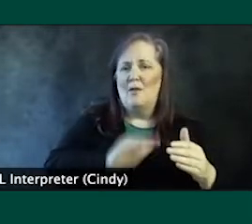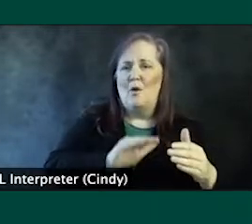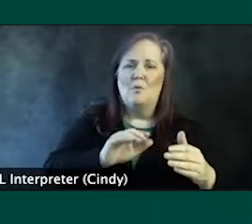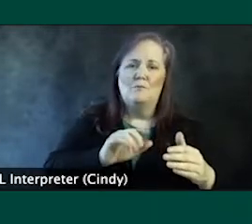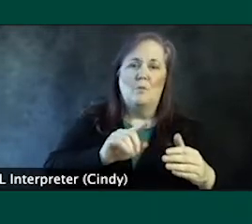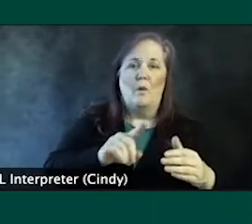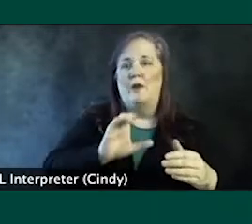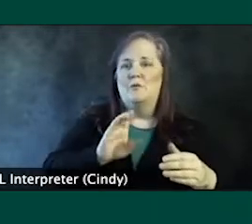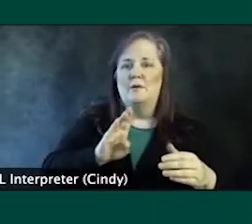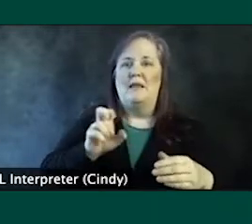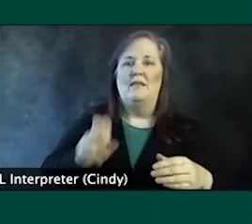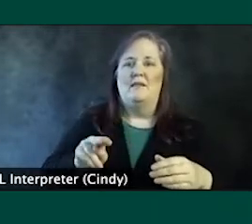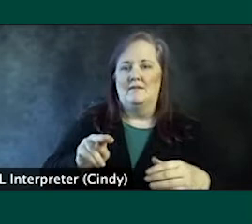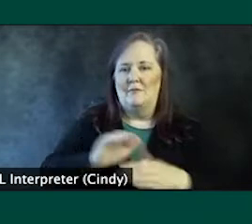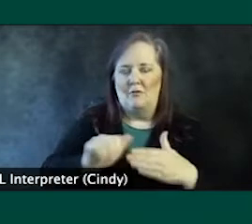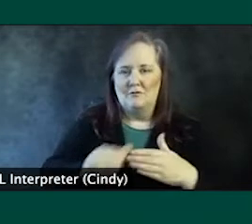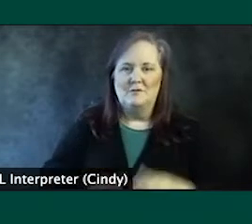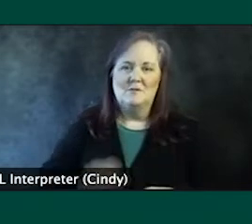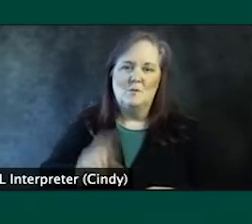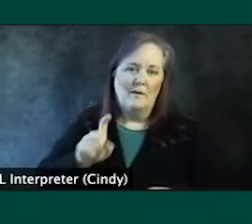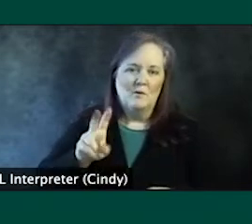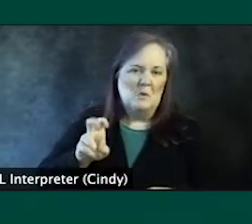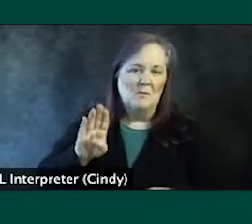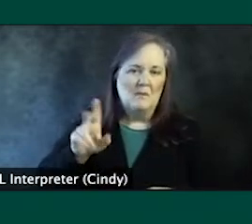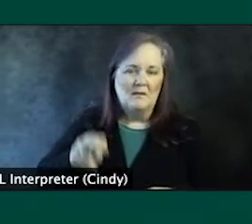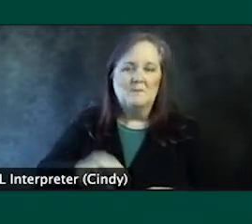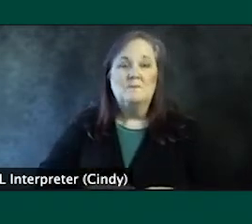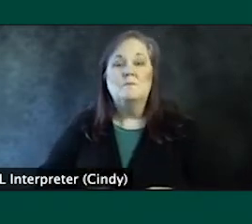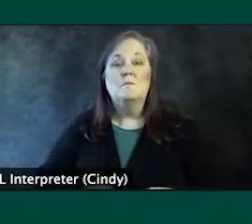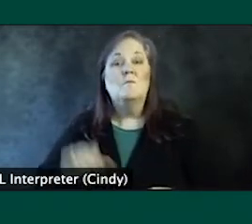it looks like the money that Prop 71 said